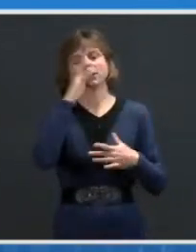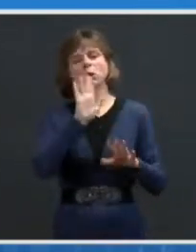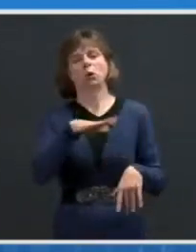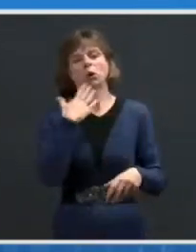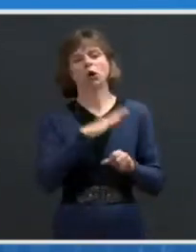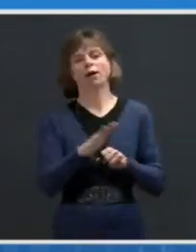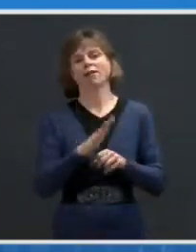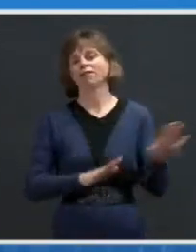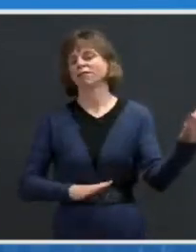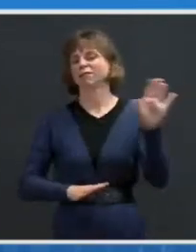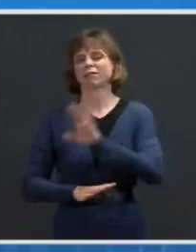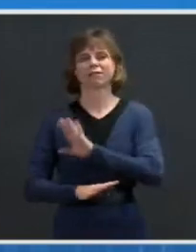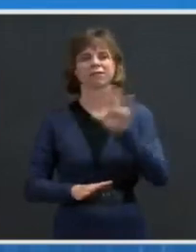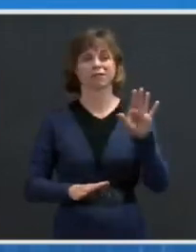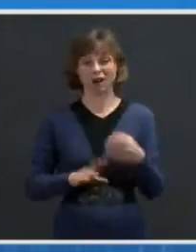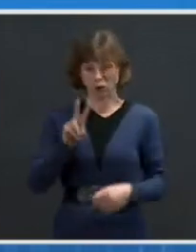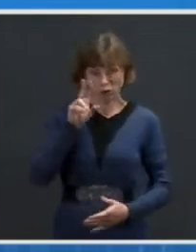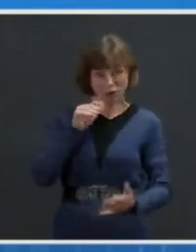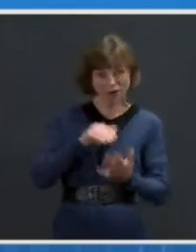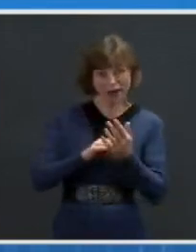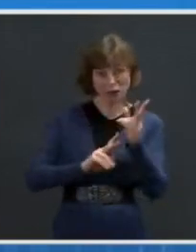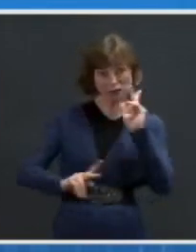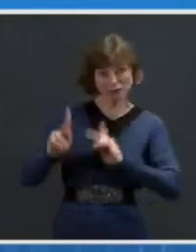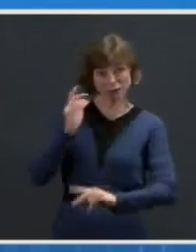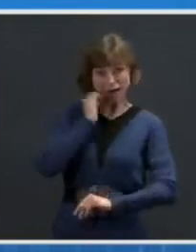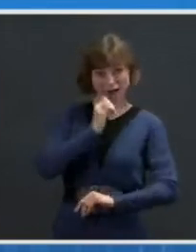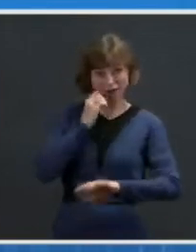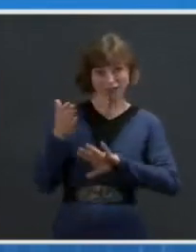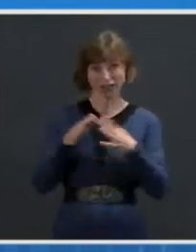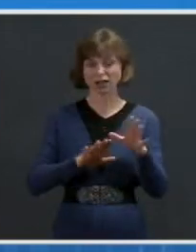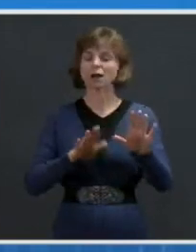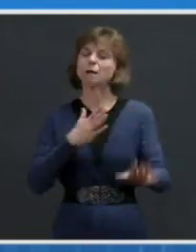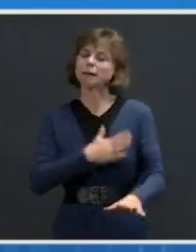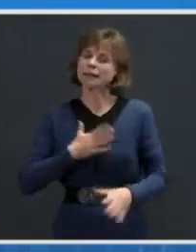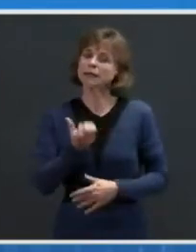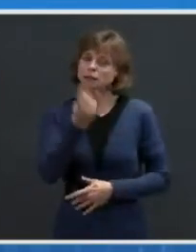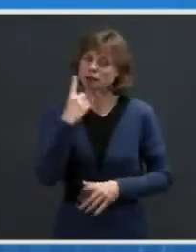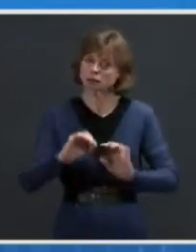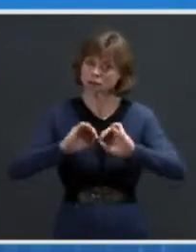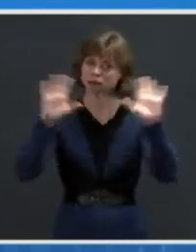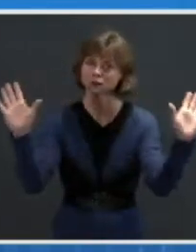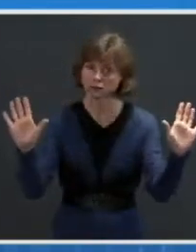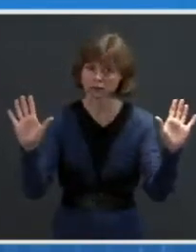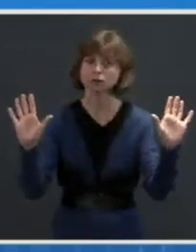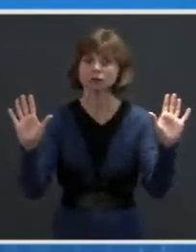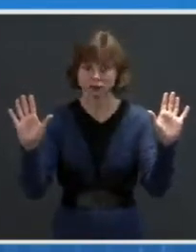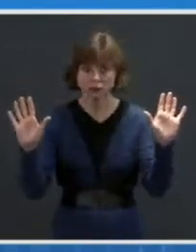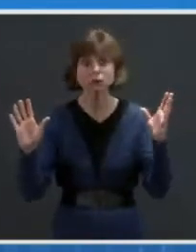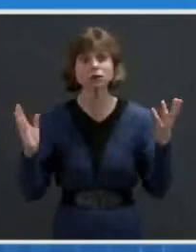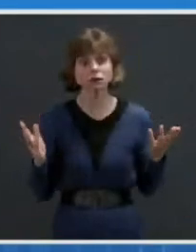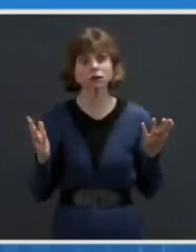MONTHS AGO.